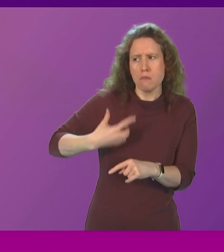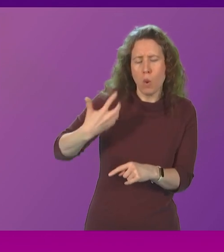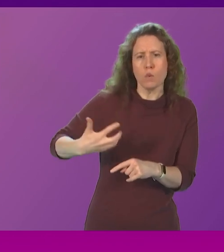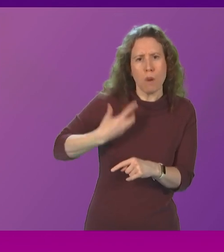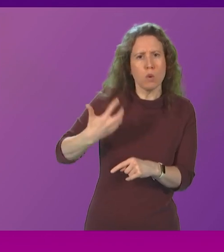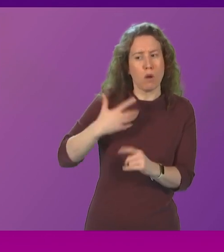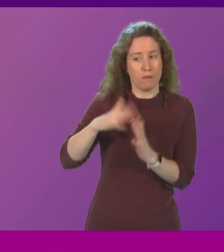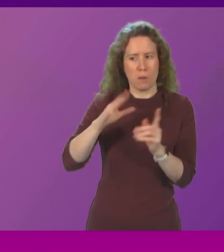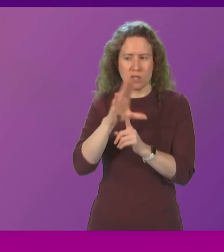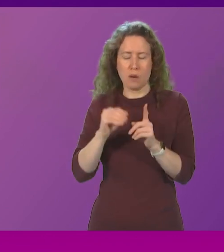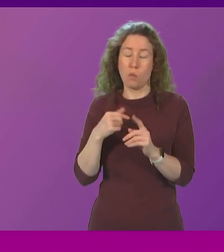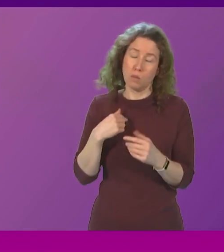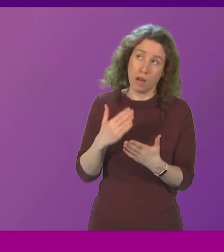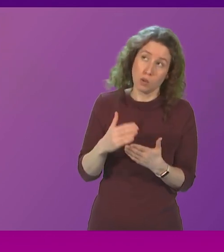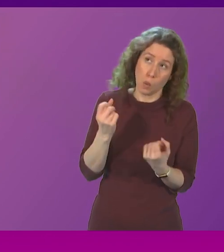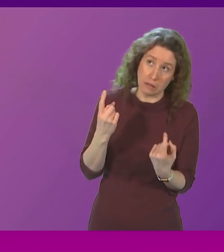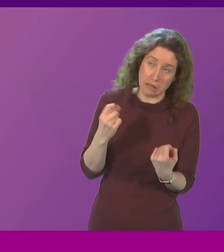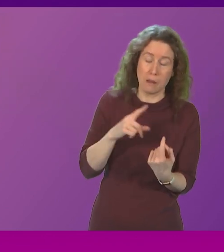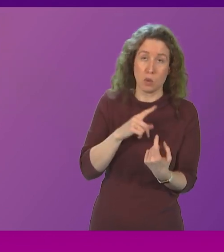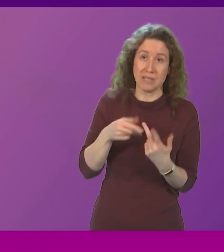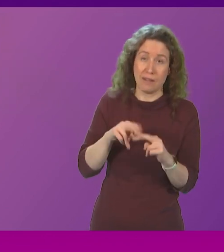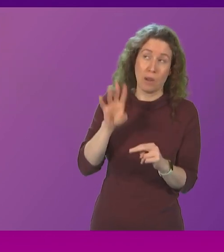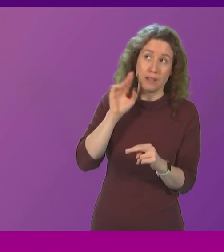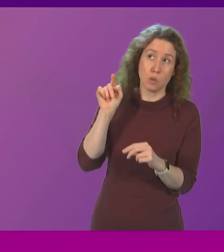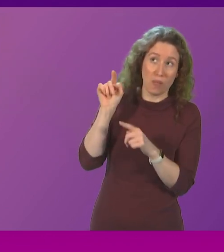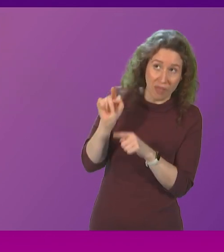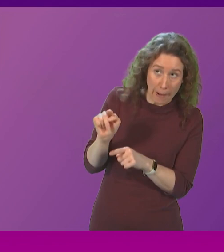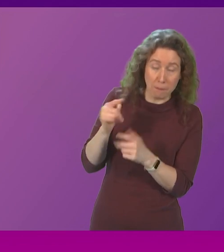Well, I do understand it, because, if we had listened to them and had given tax cuts to